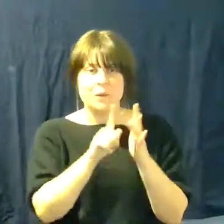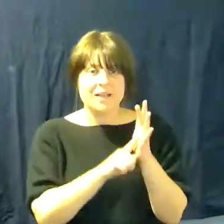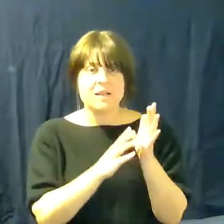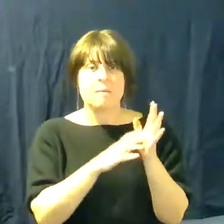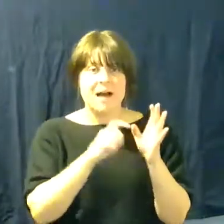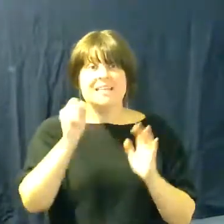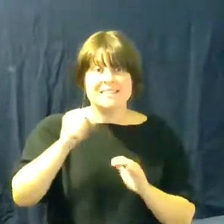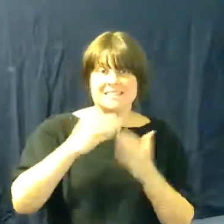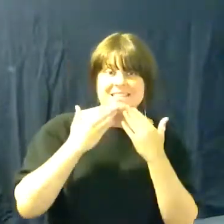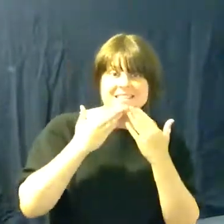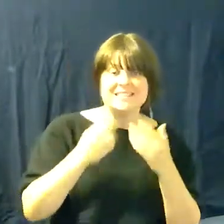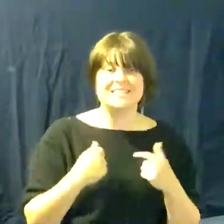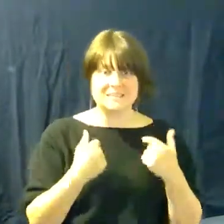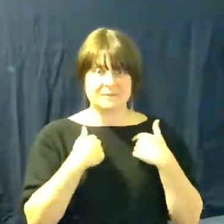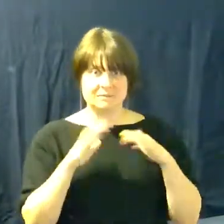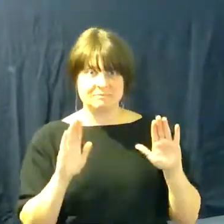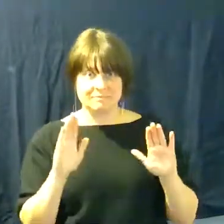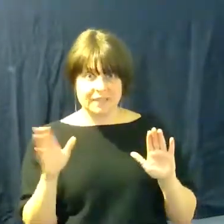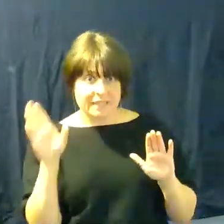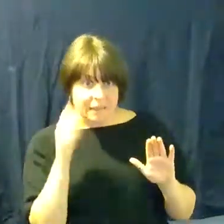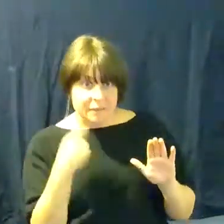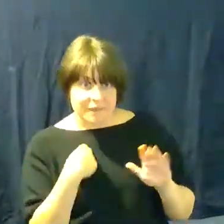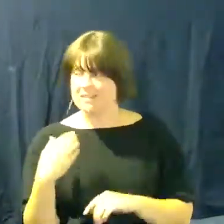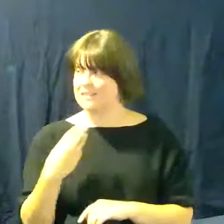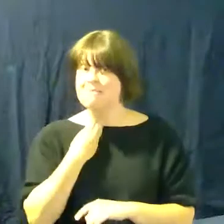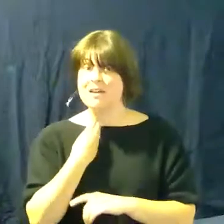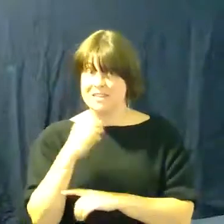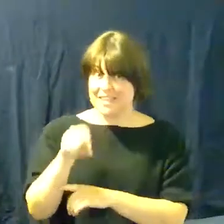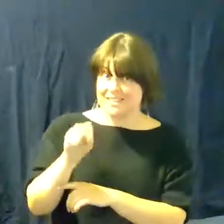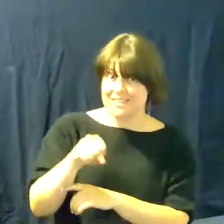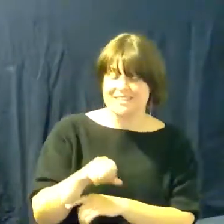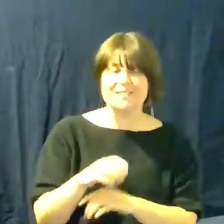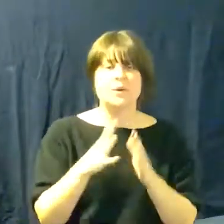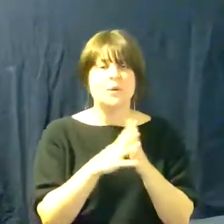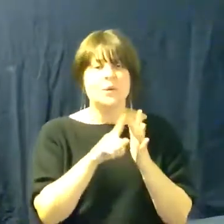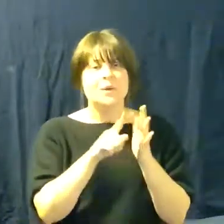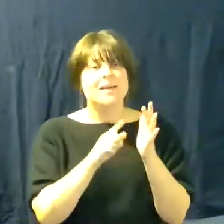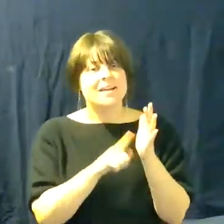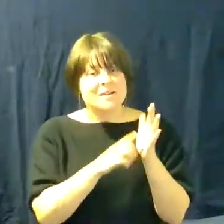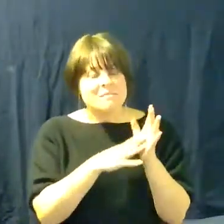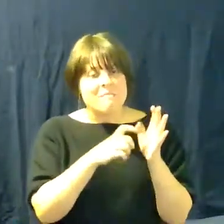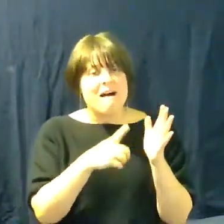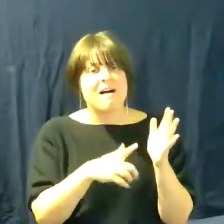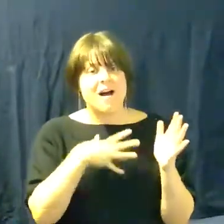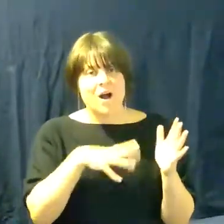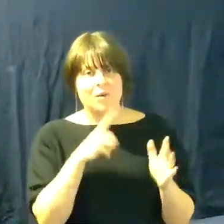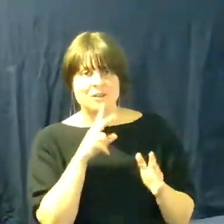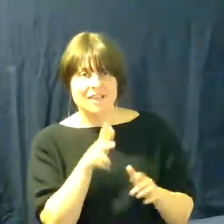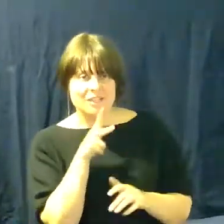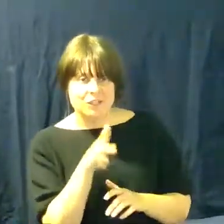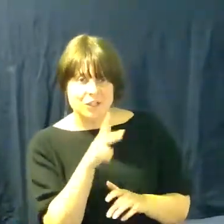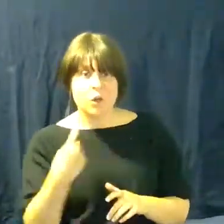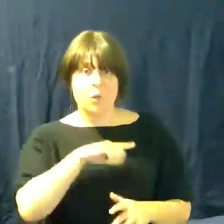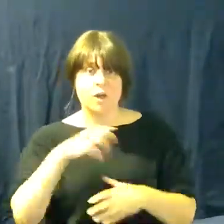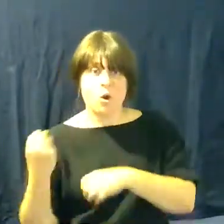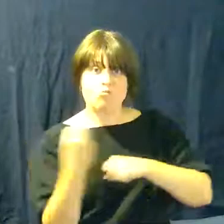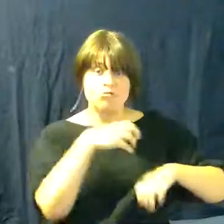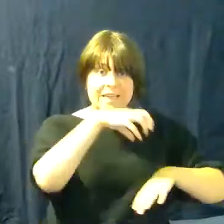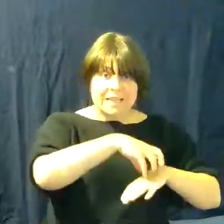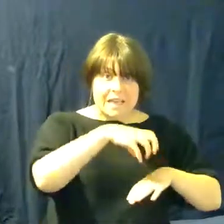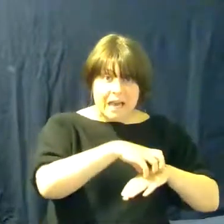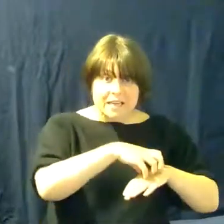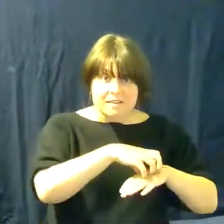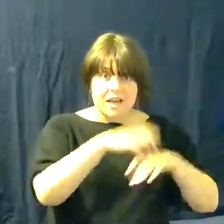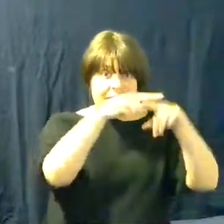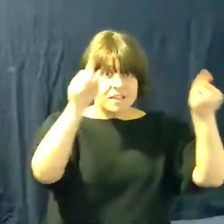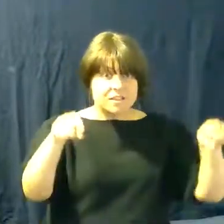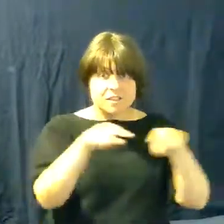Just me